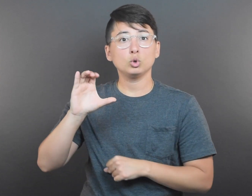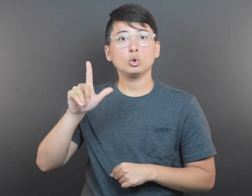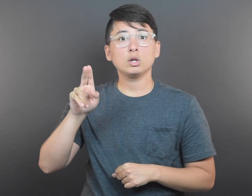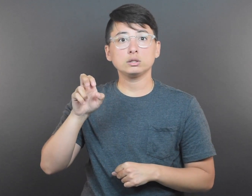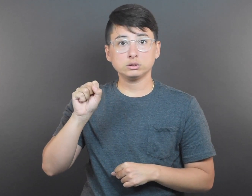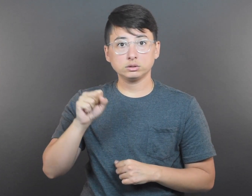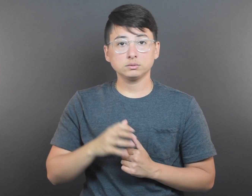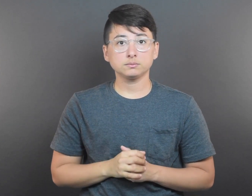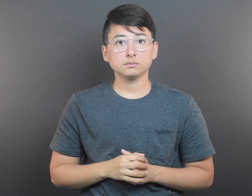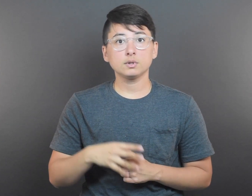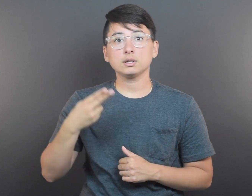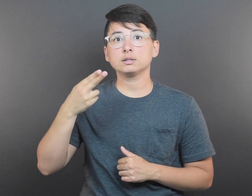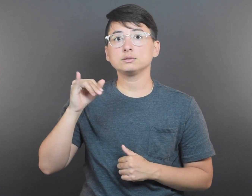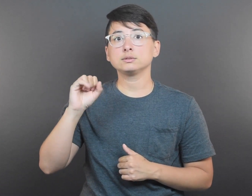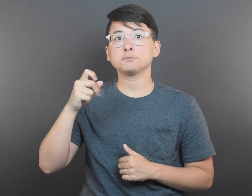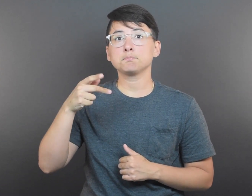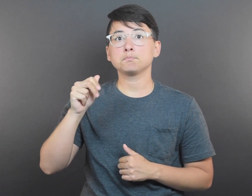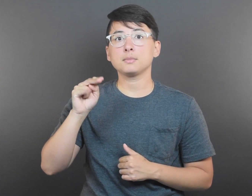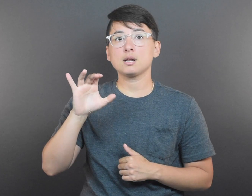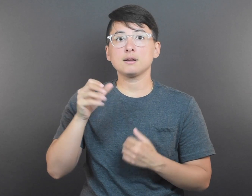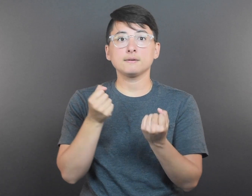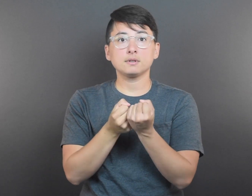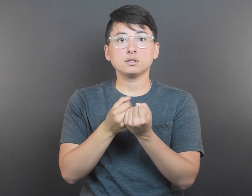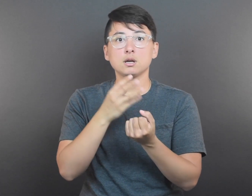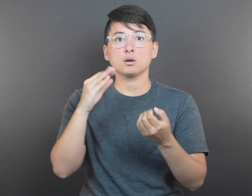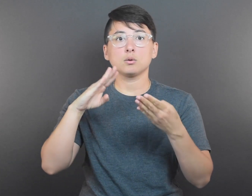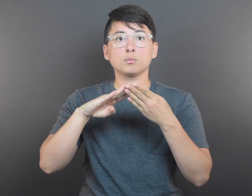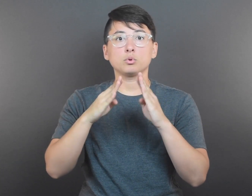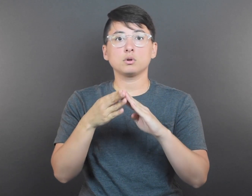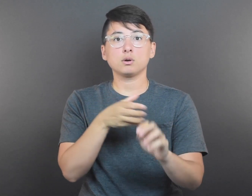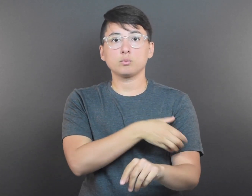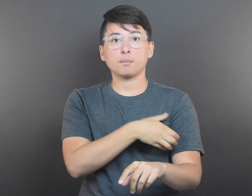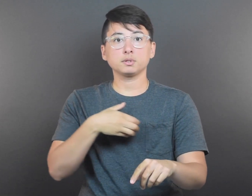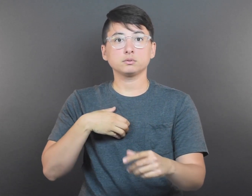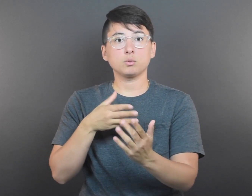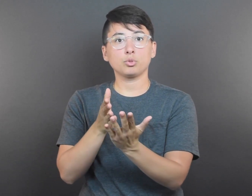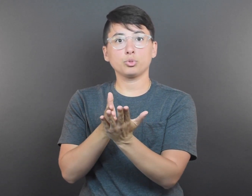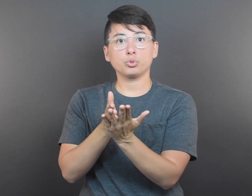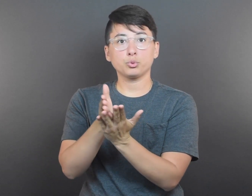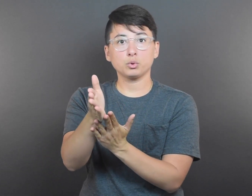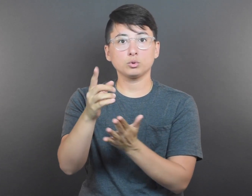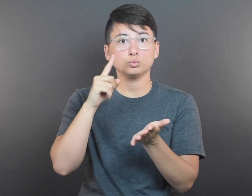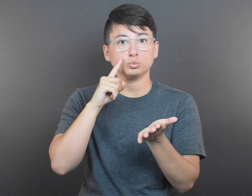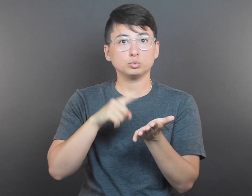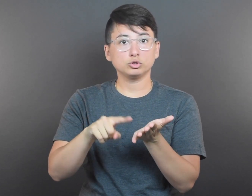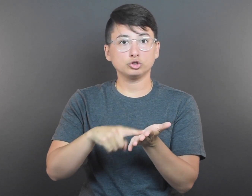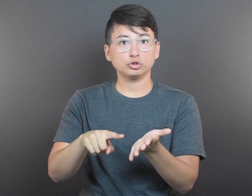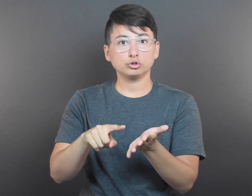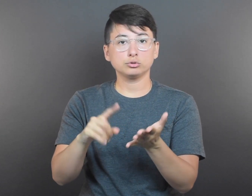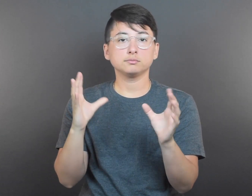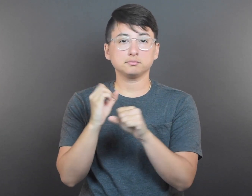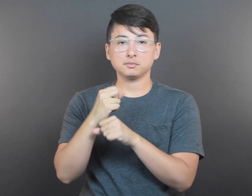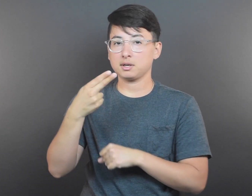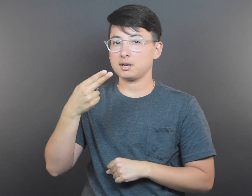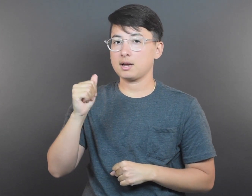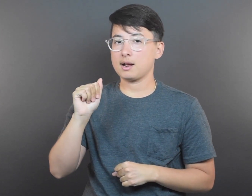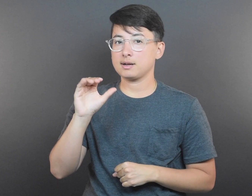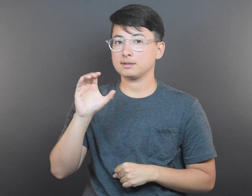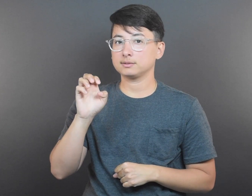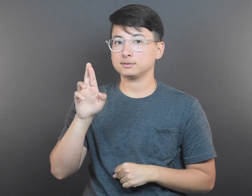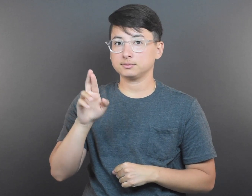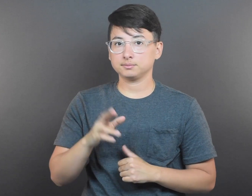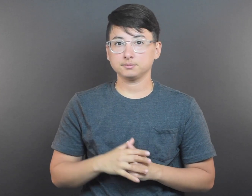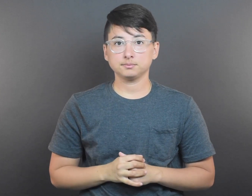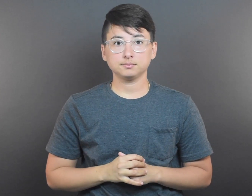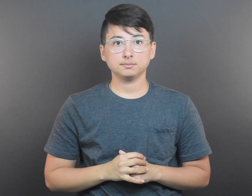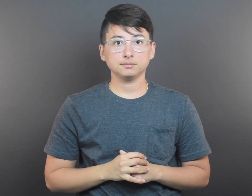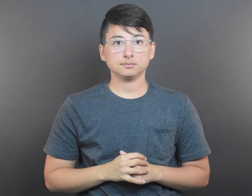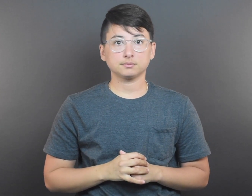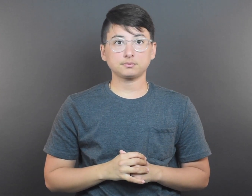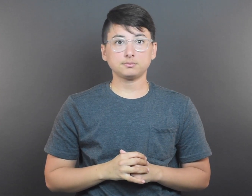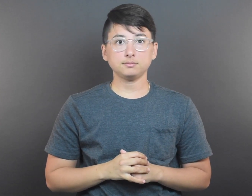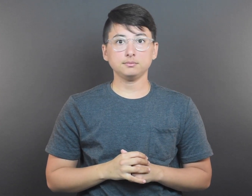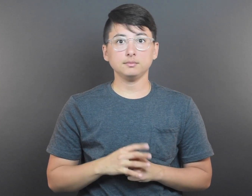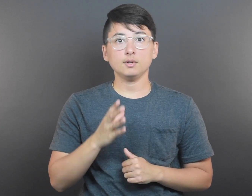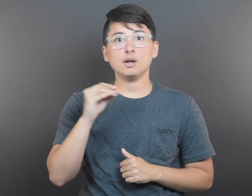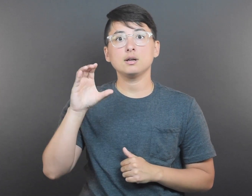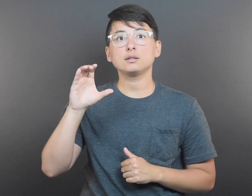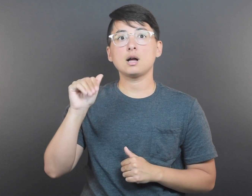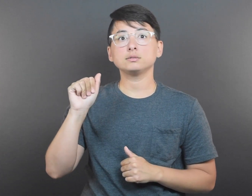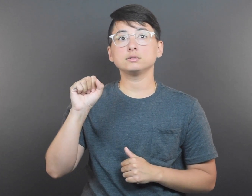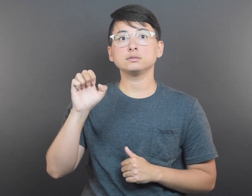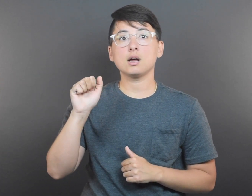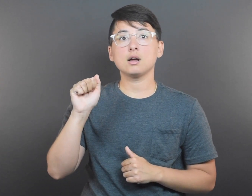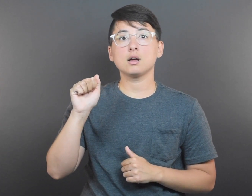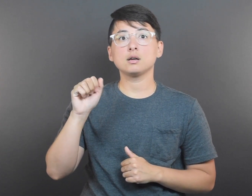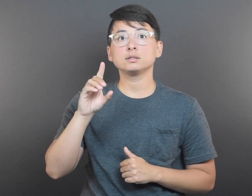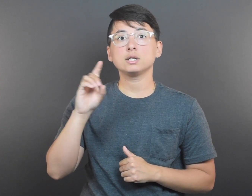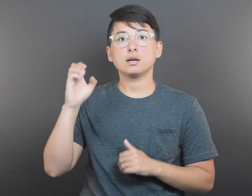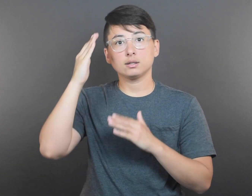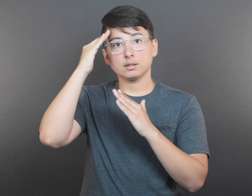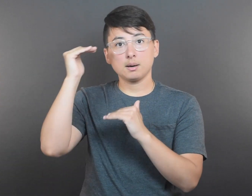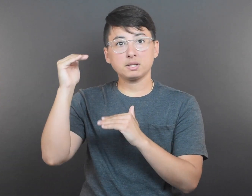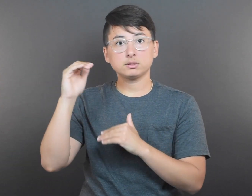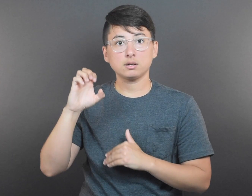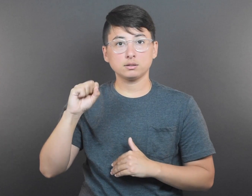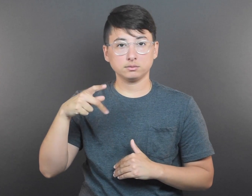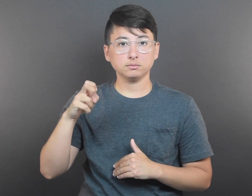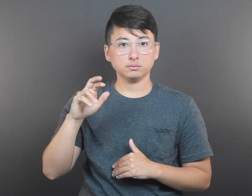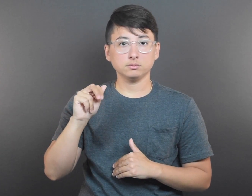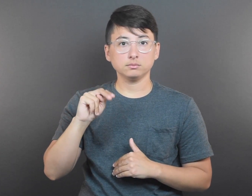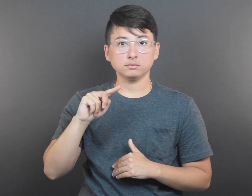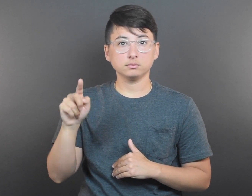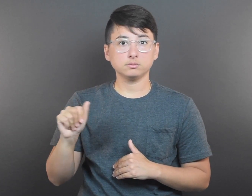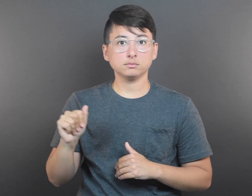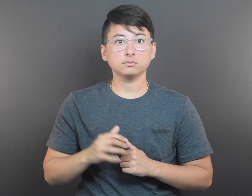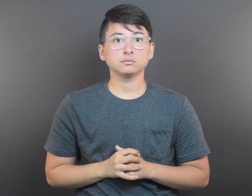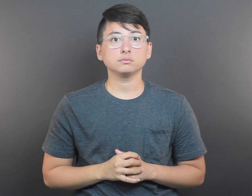and Community Empowerment Through Research (HACER), and Casa de Esperanza.